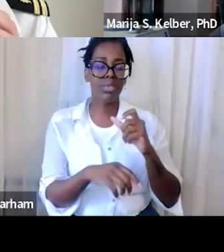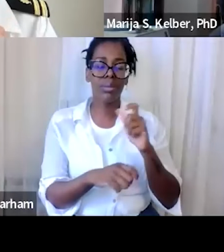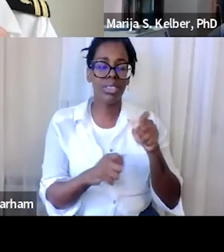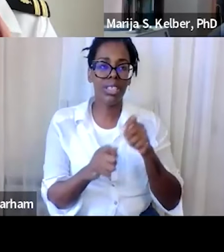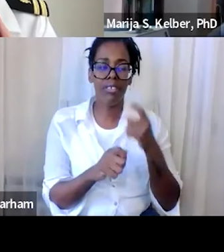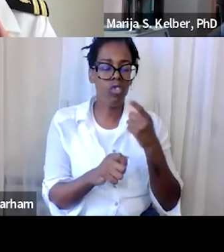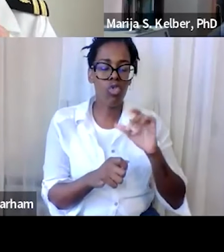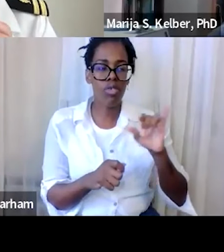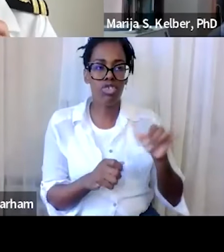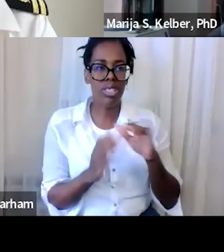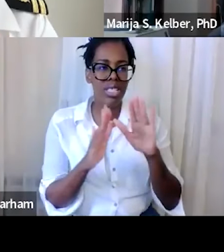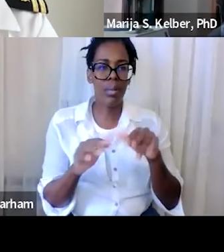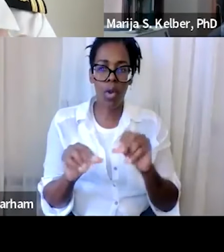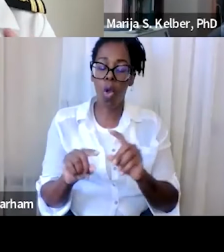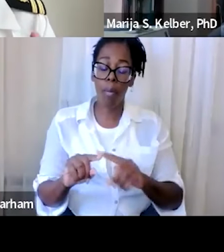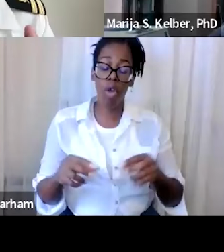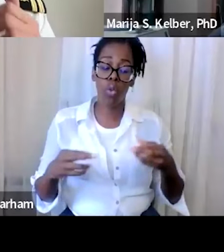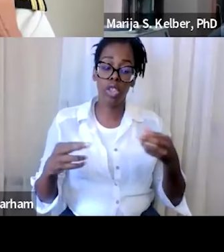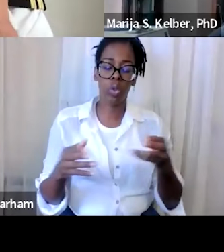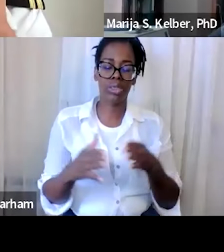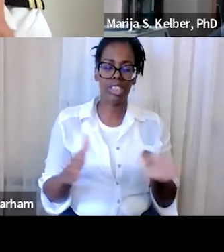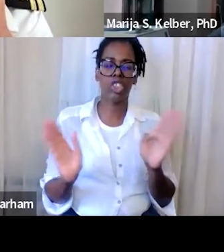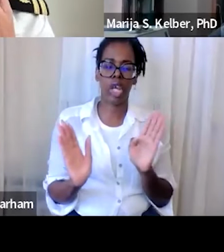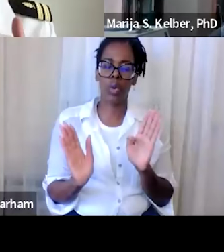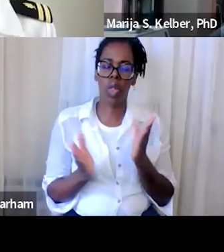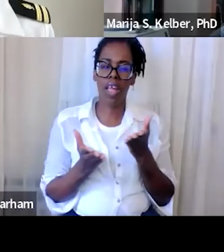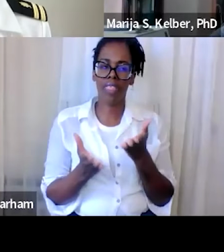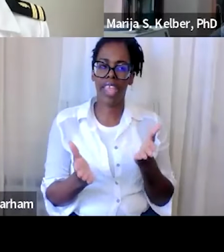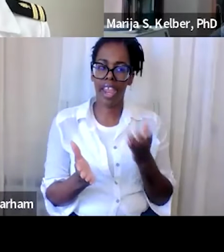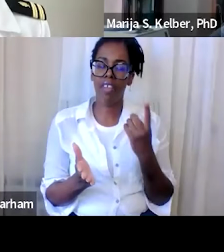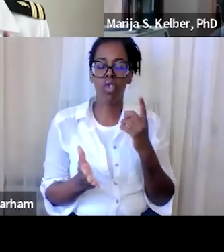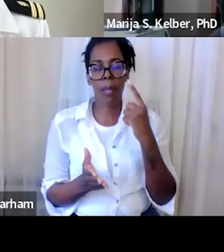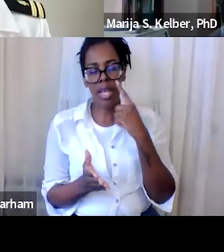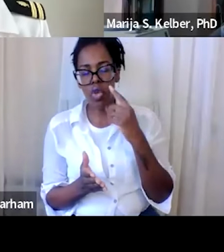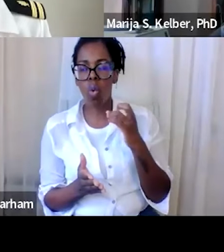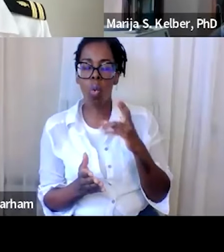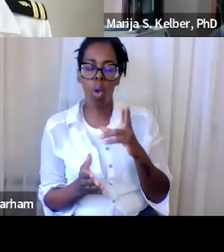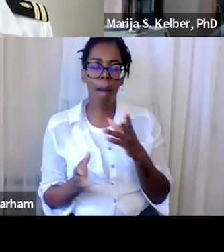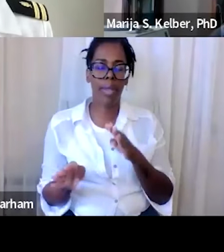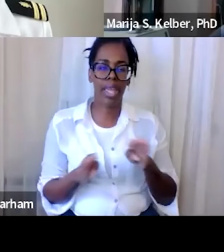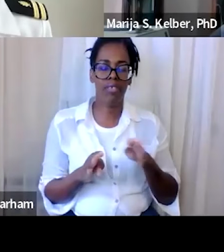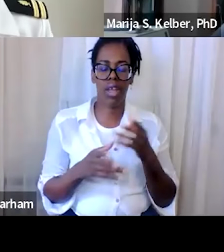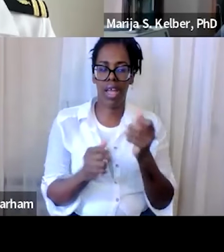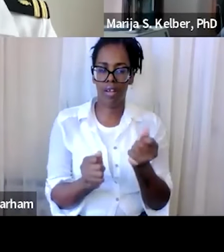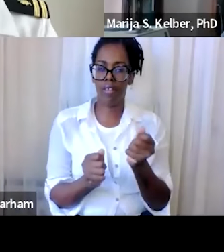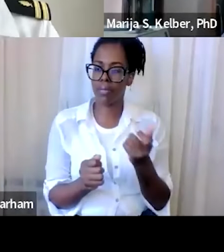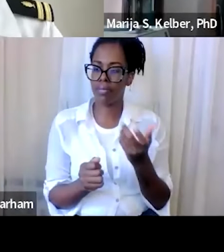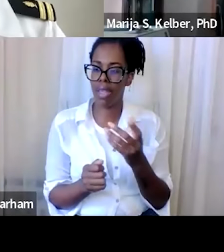but the resources would be there in a general sense for mental health and behavioral health from programs such as Military OneSource and the MFLC program.